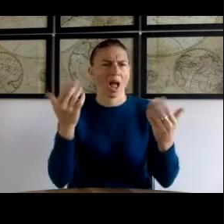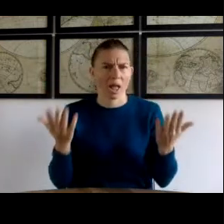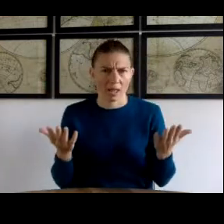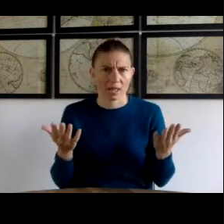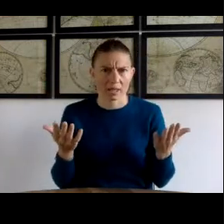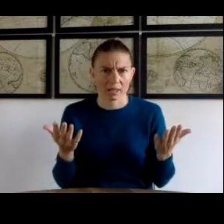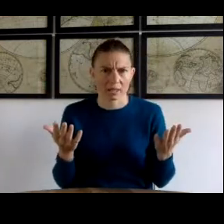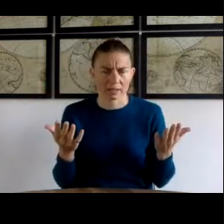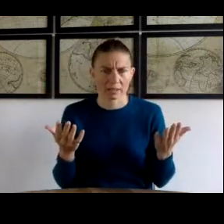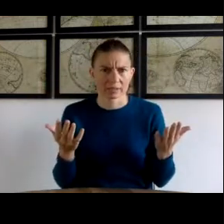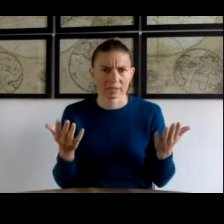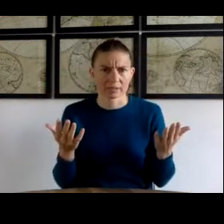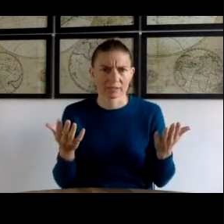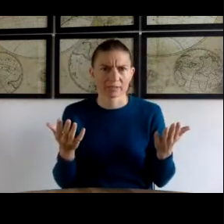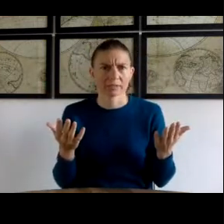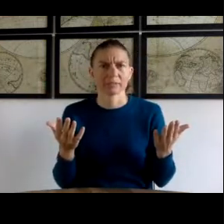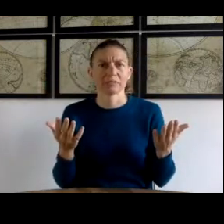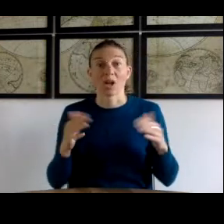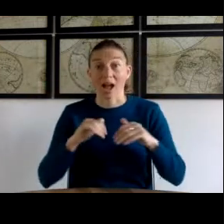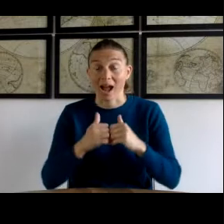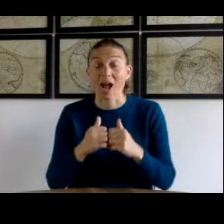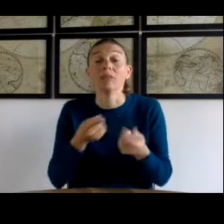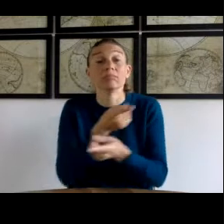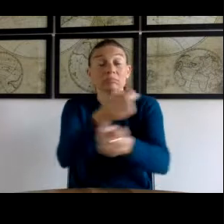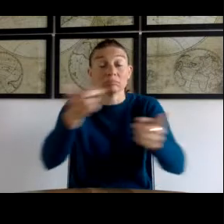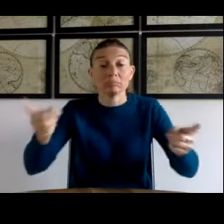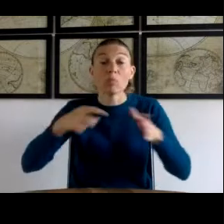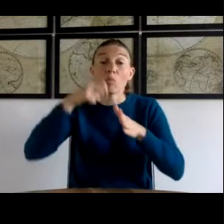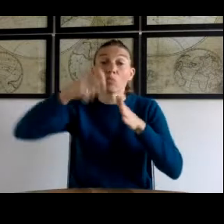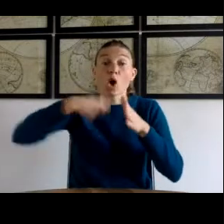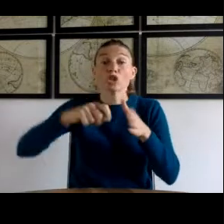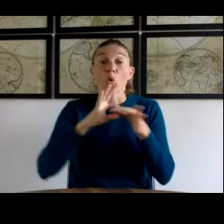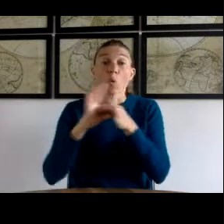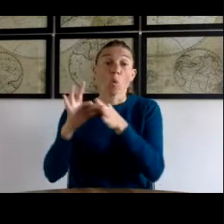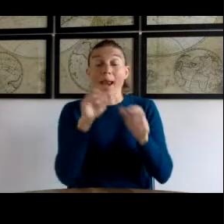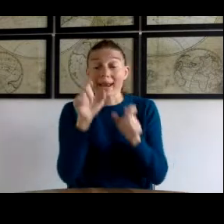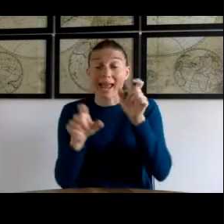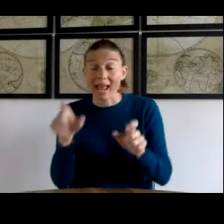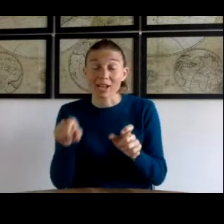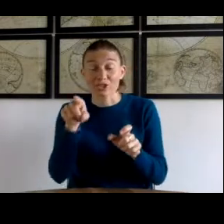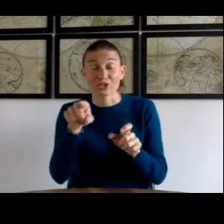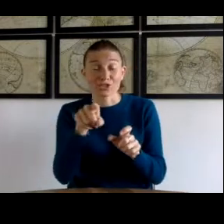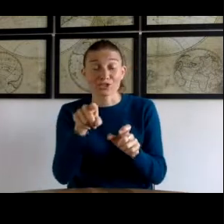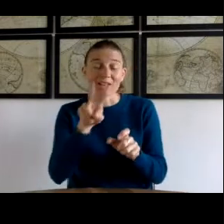Well, you, as project coordinators, you know this very well,